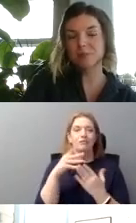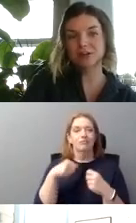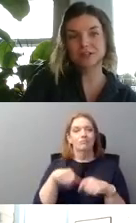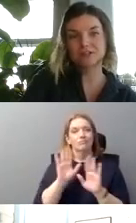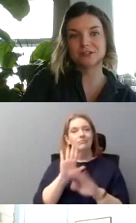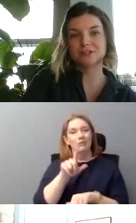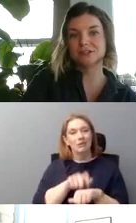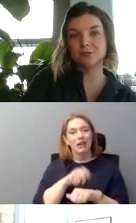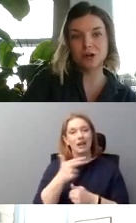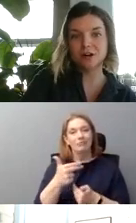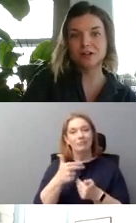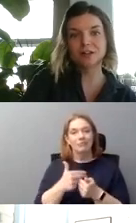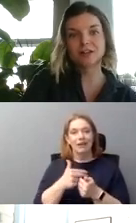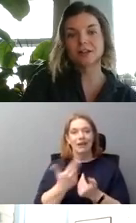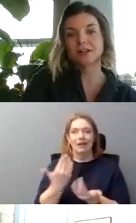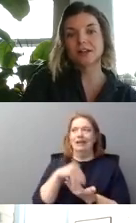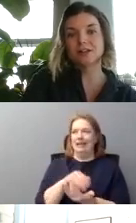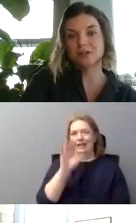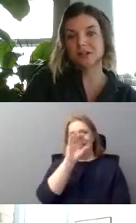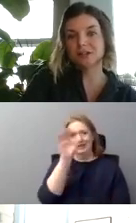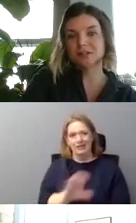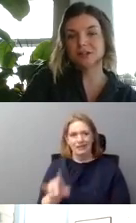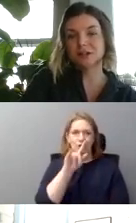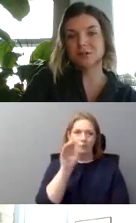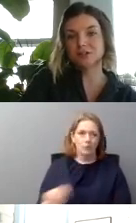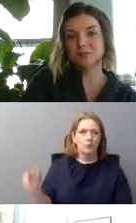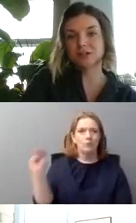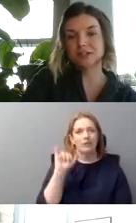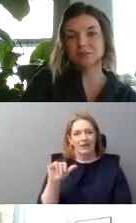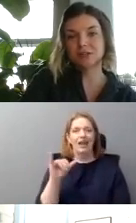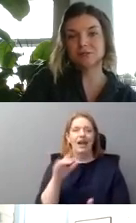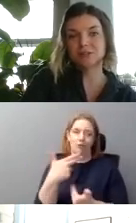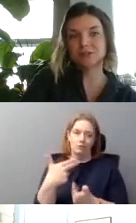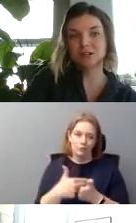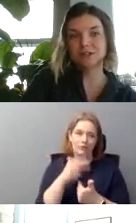hopping onto another zoom call, and joining us, your support does mean the world to us,